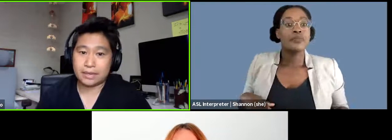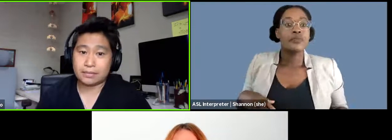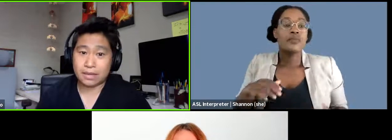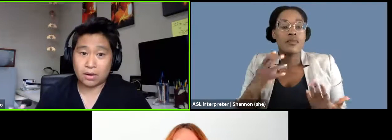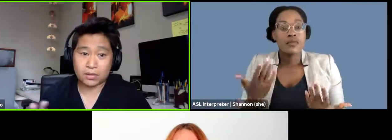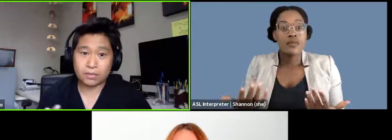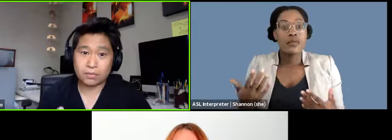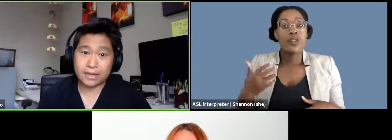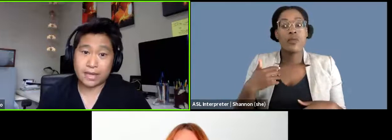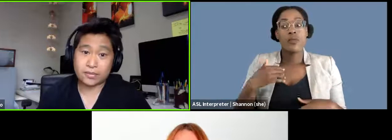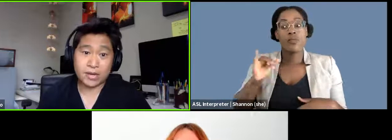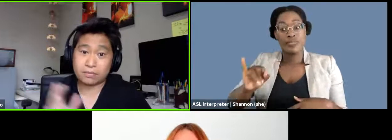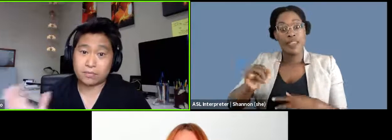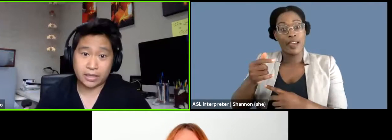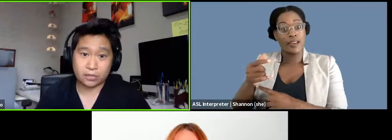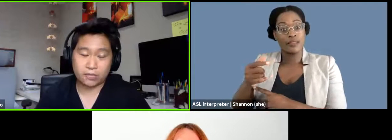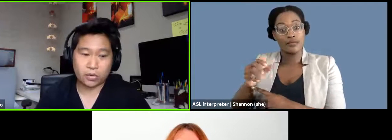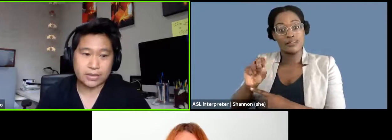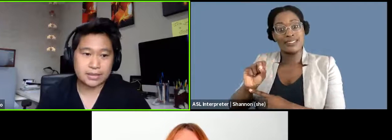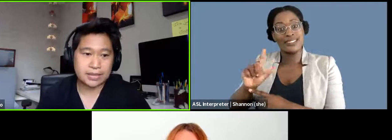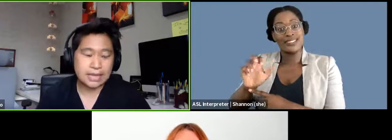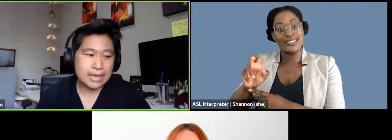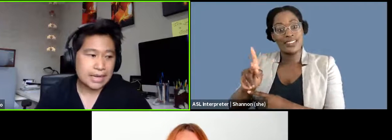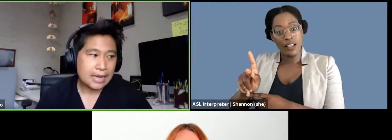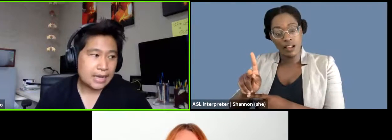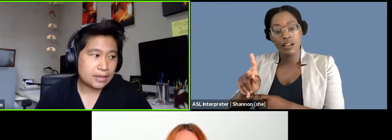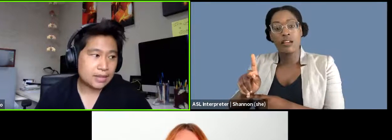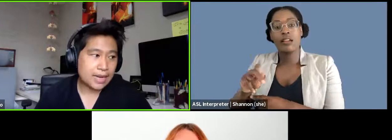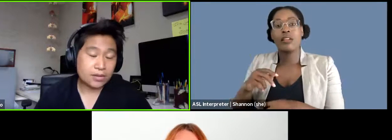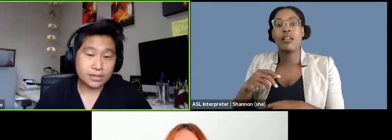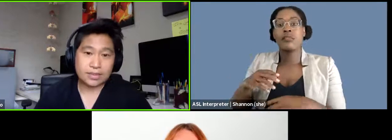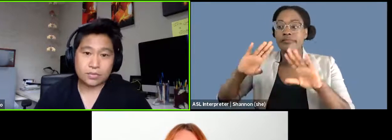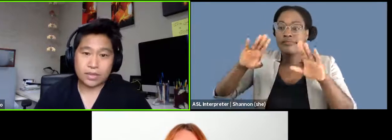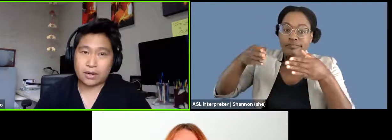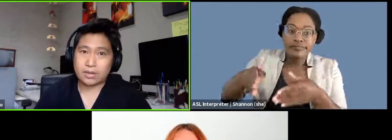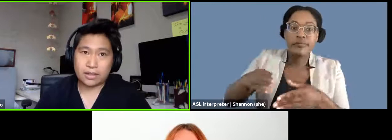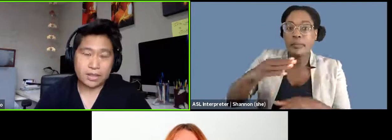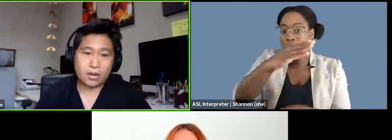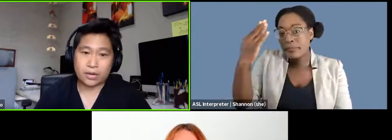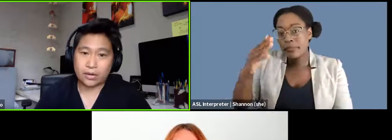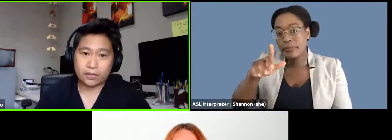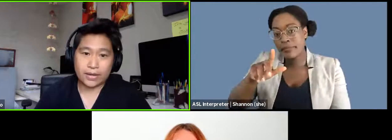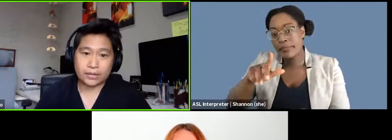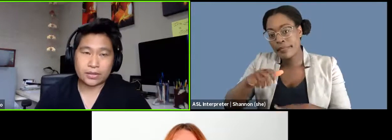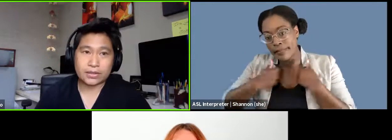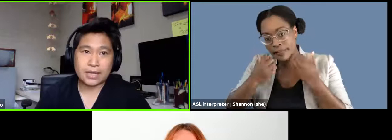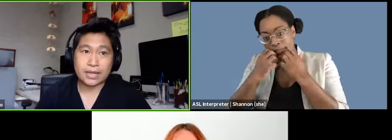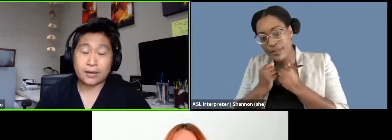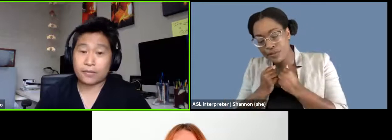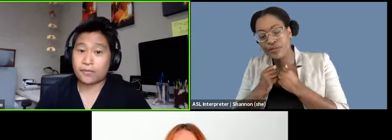hate and also Black Lives Matter leading before this. Our C-suite, our CEO, our co founders are